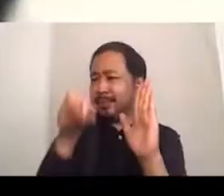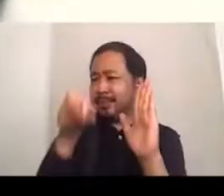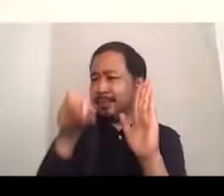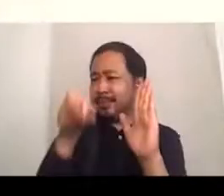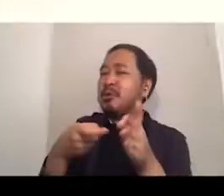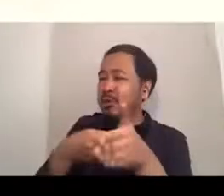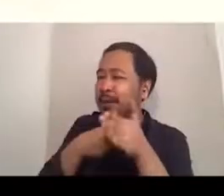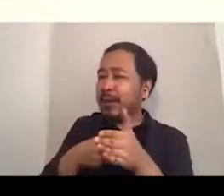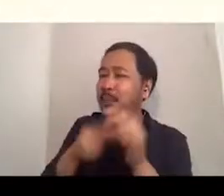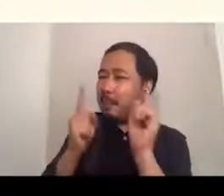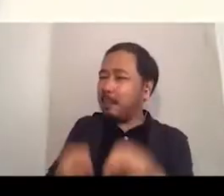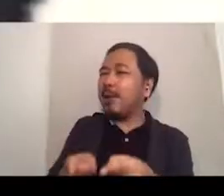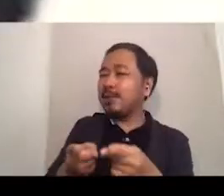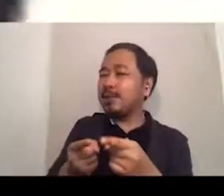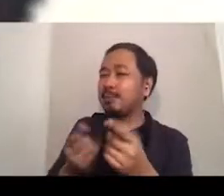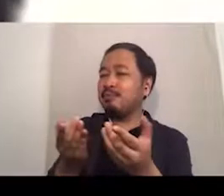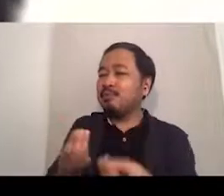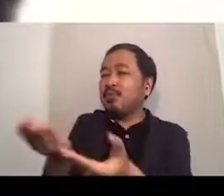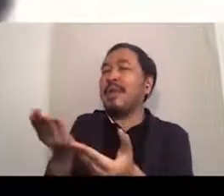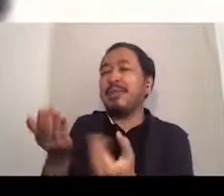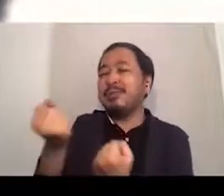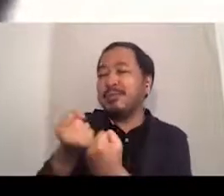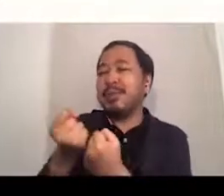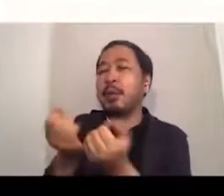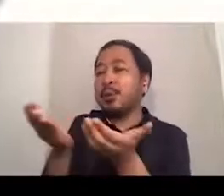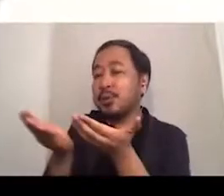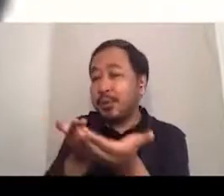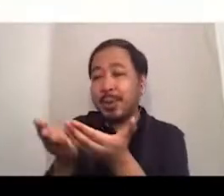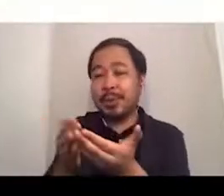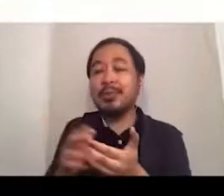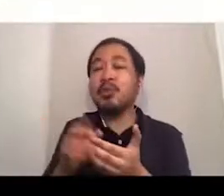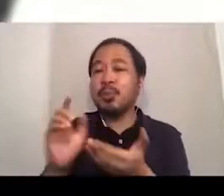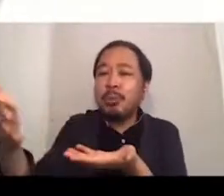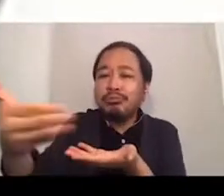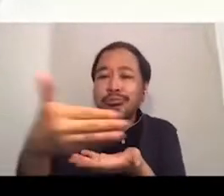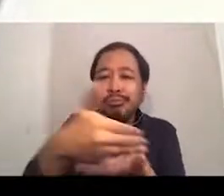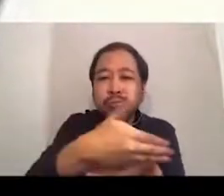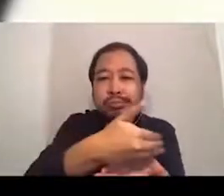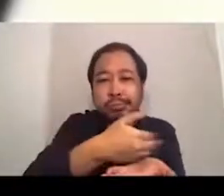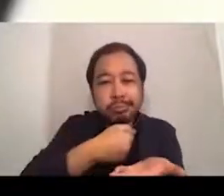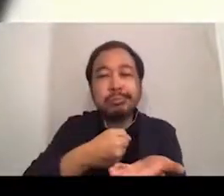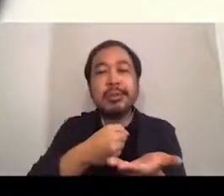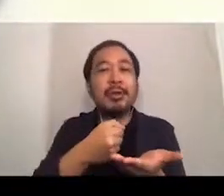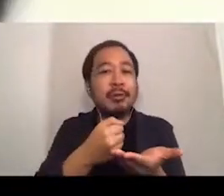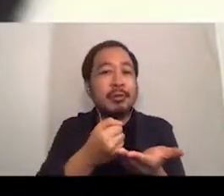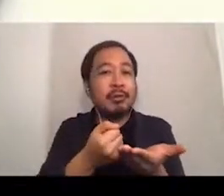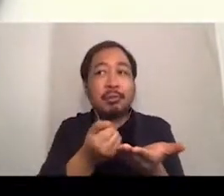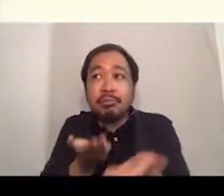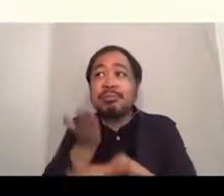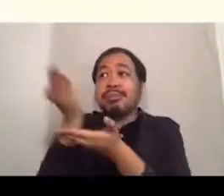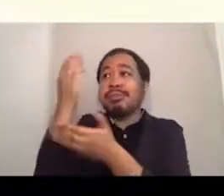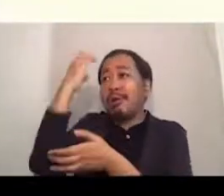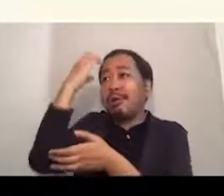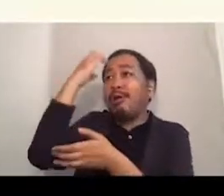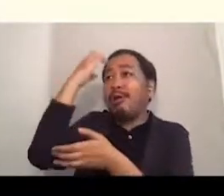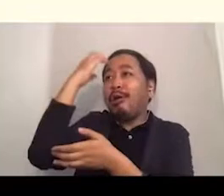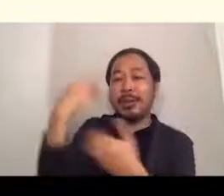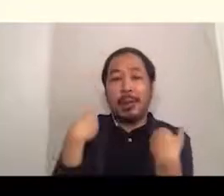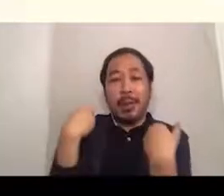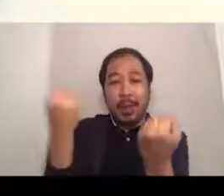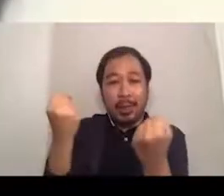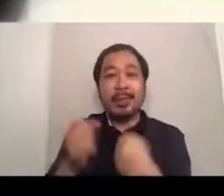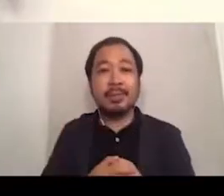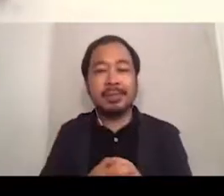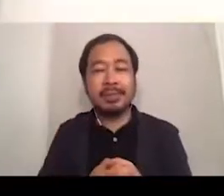And we hope that these can advocate for vulnerable patient groups to the ministry, that rehabilitation is essential during this period